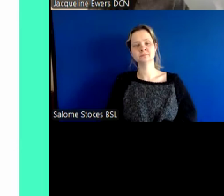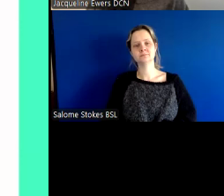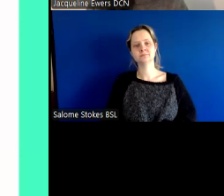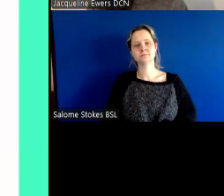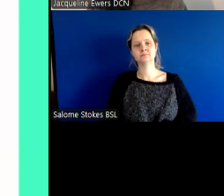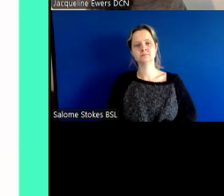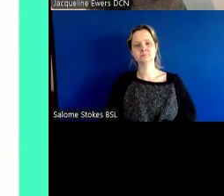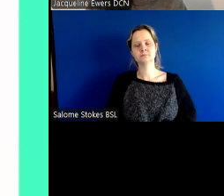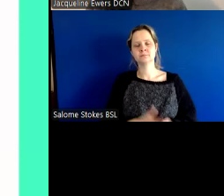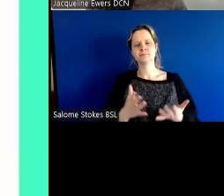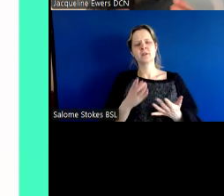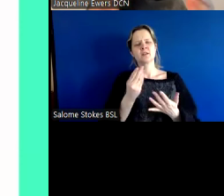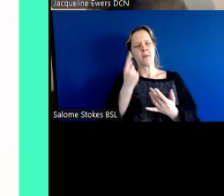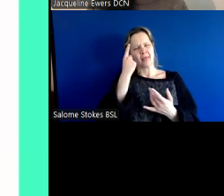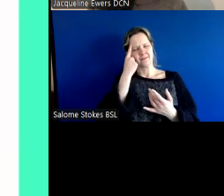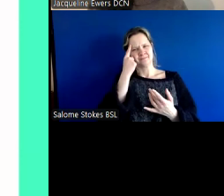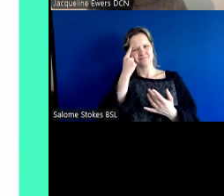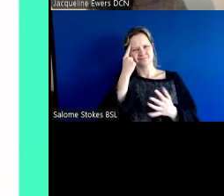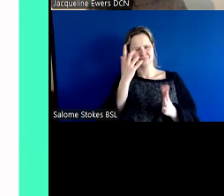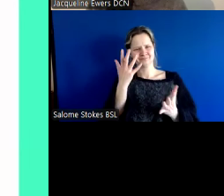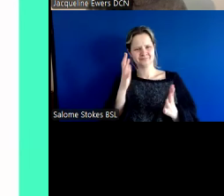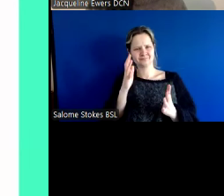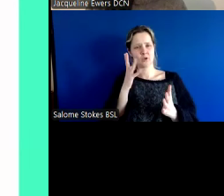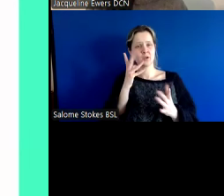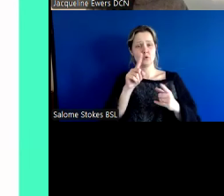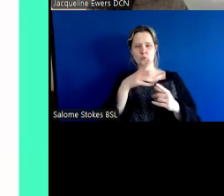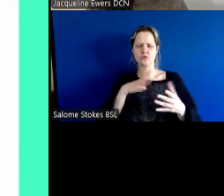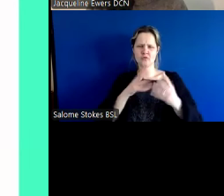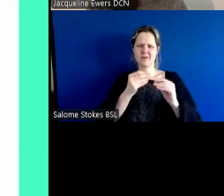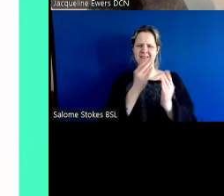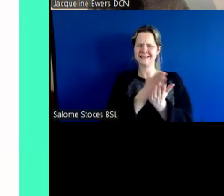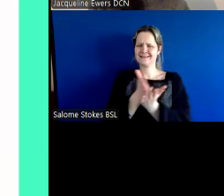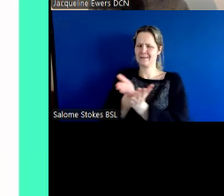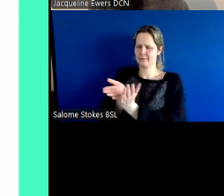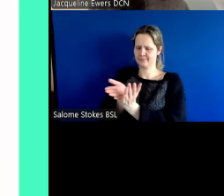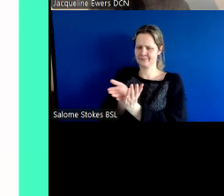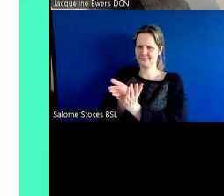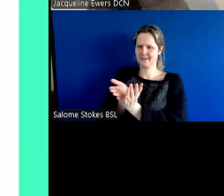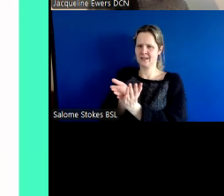A couple of considerations when you're looking to create segments, just to make sure that they're broad enough